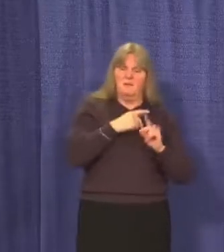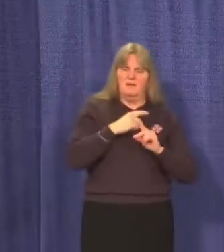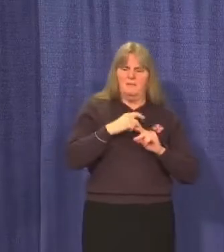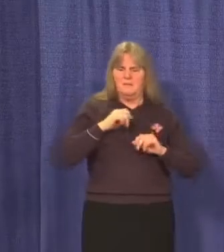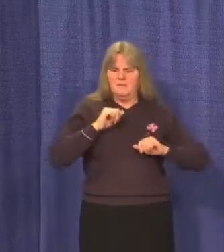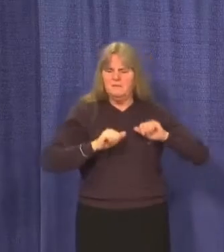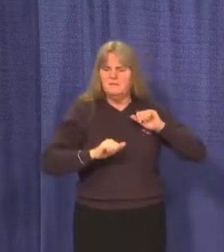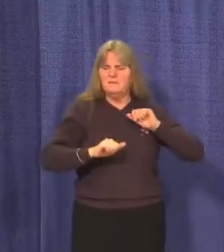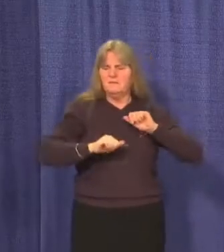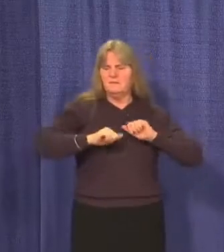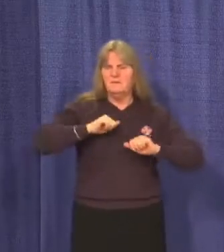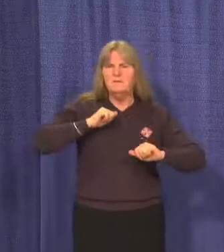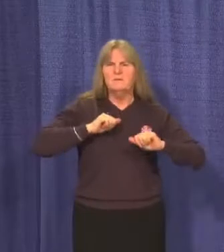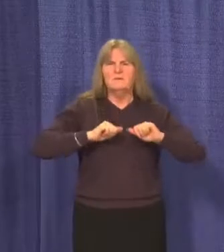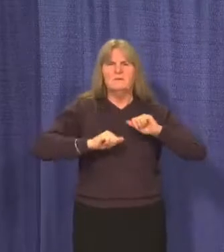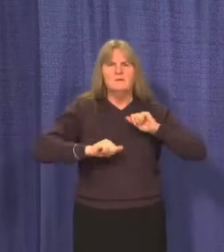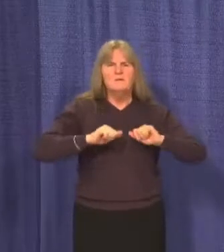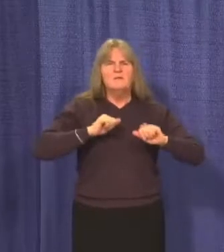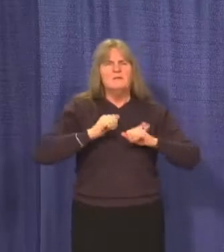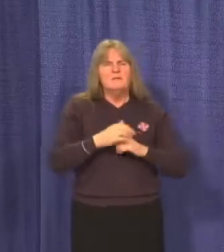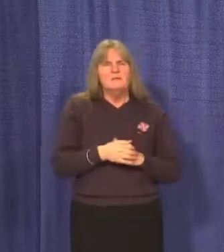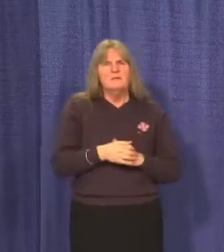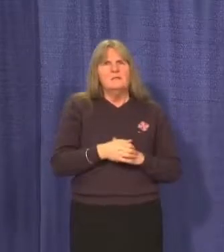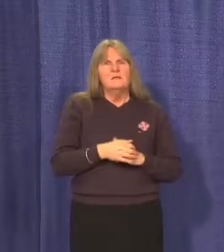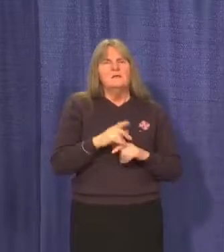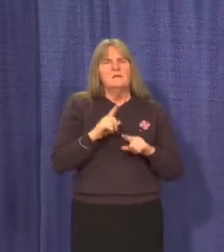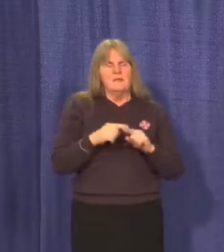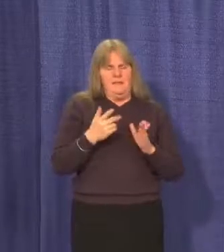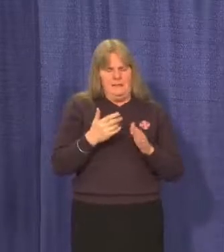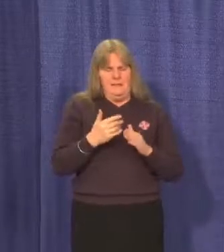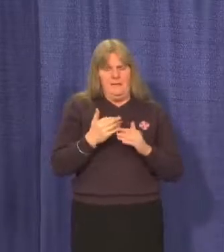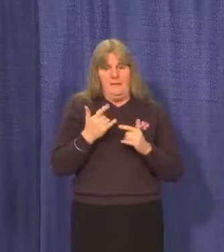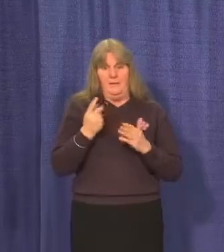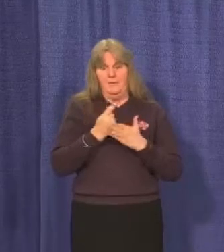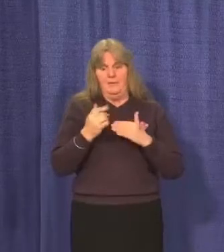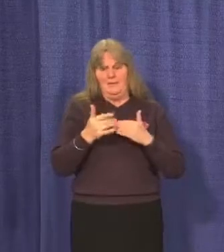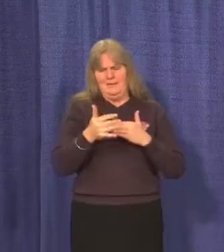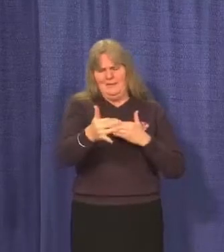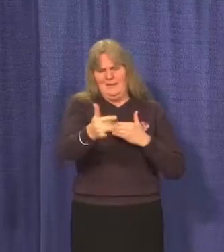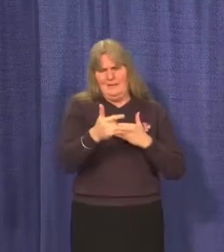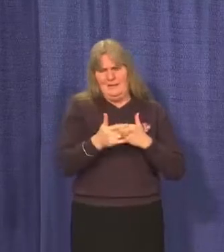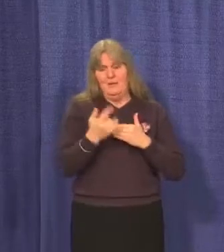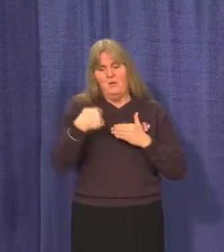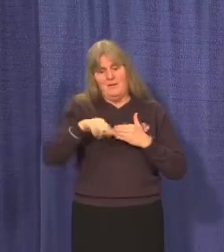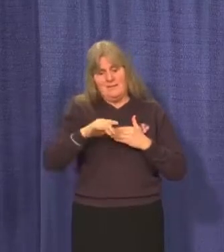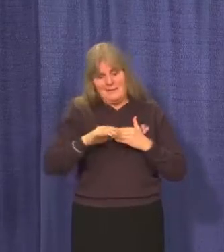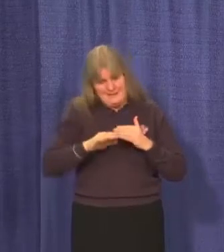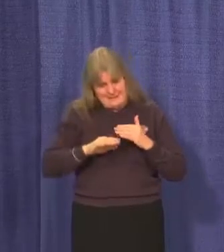day, for sure. But to reemerge safely over the weeks ahead we need Yukoners to